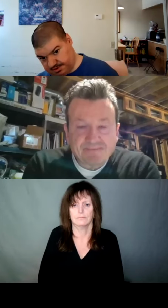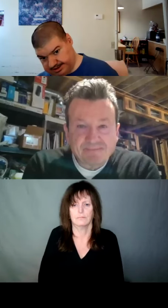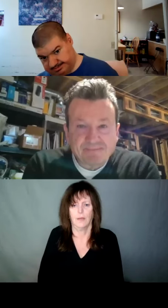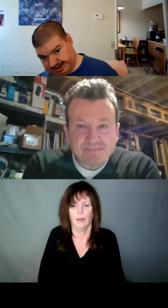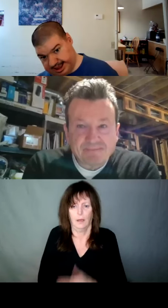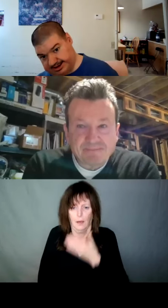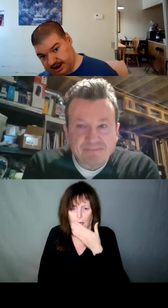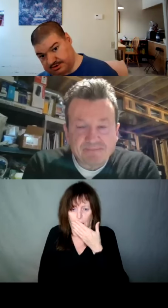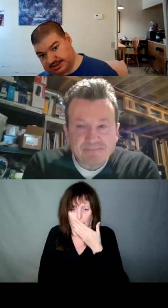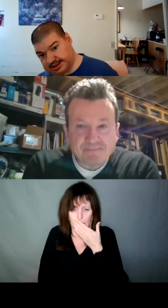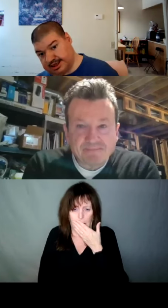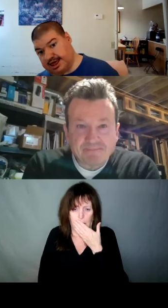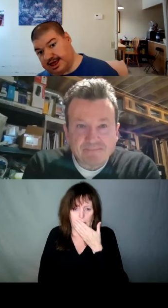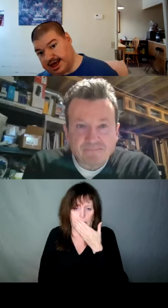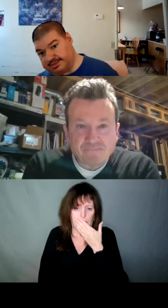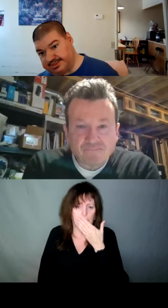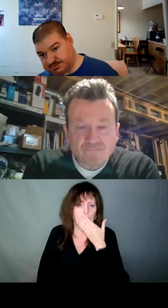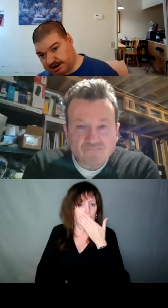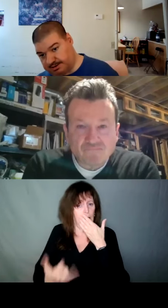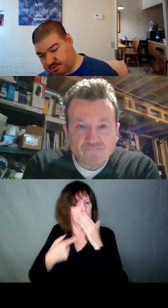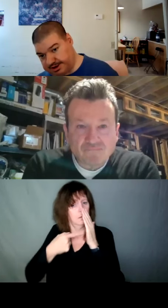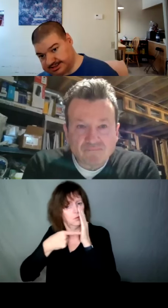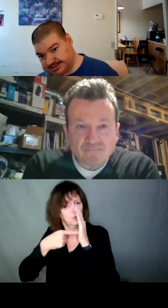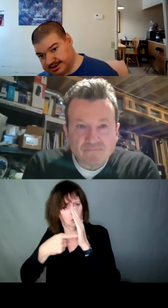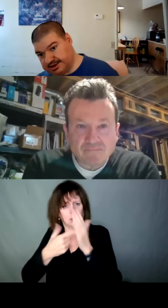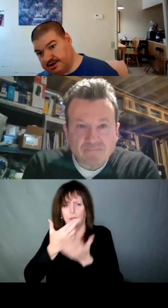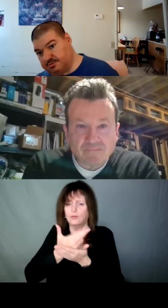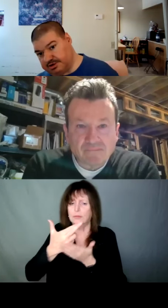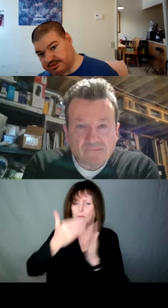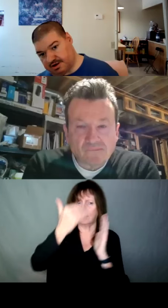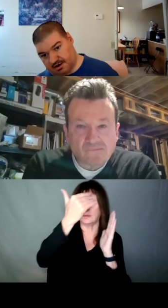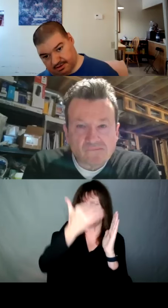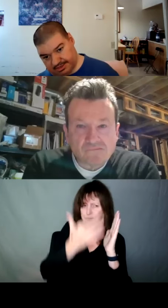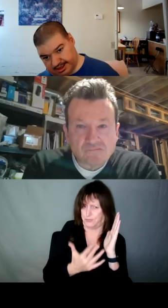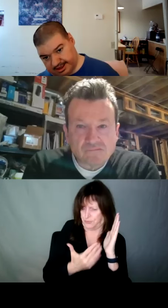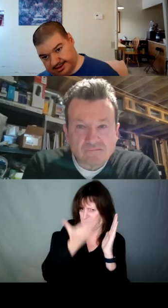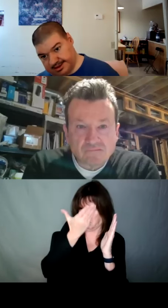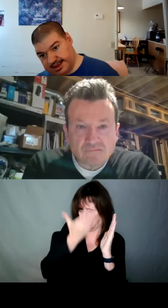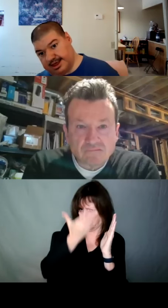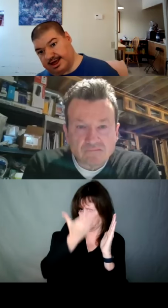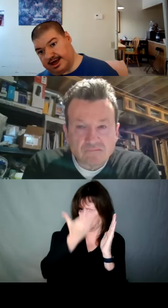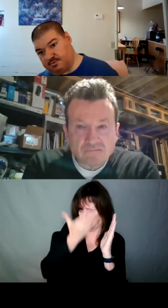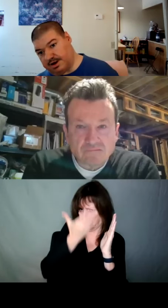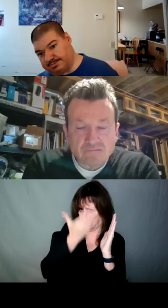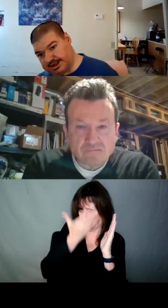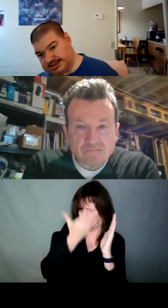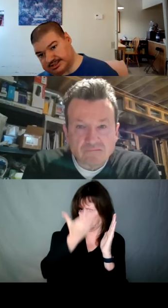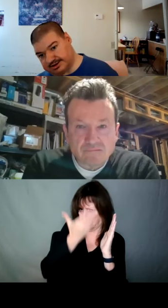as well. » JOHN MOSSA: I just want to